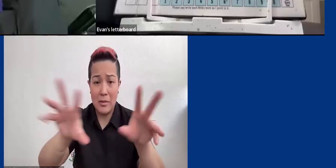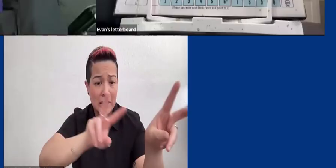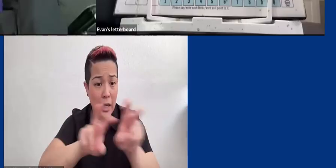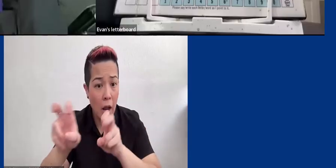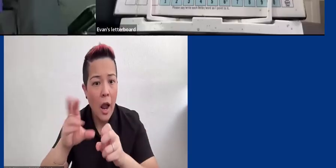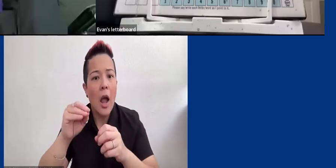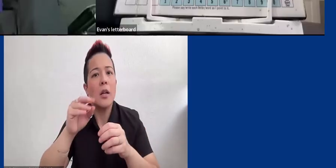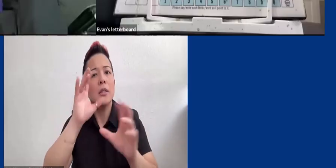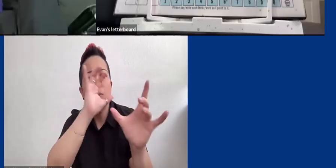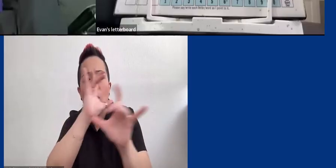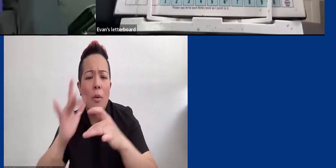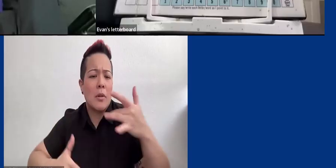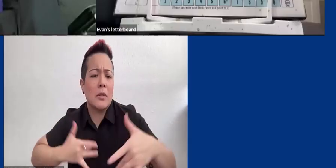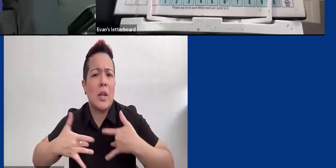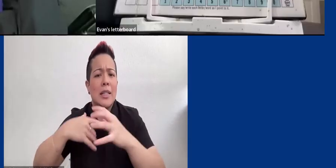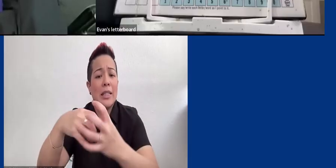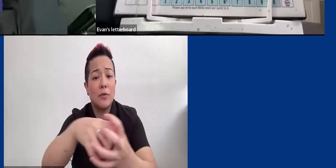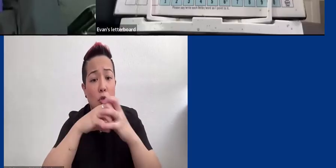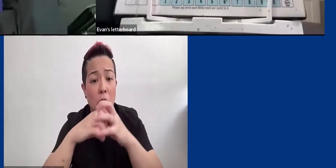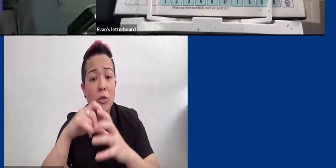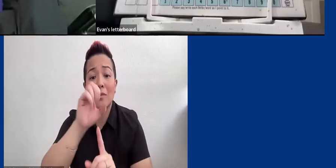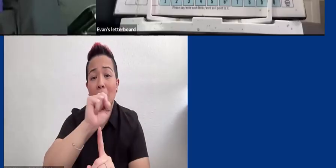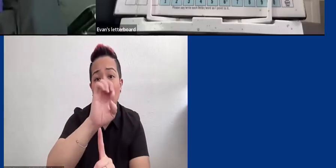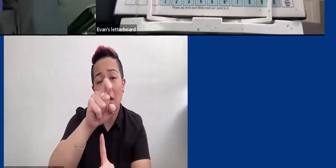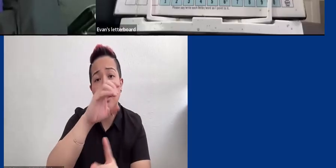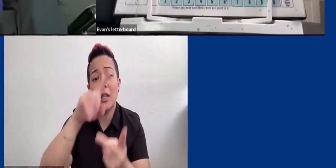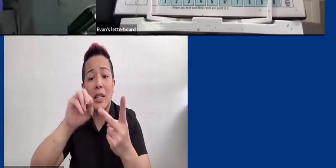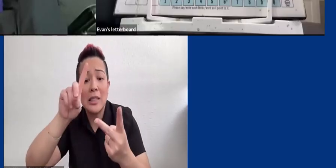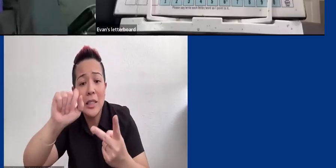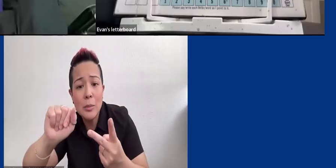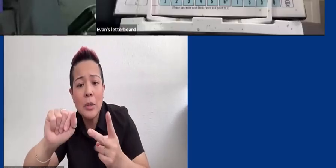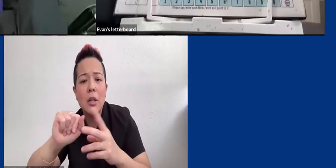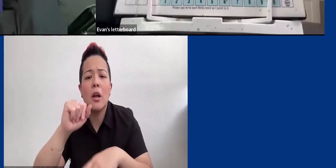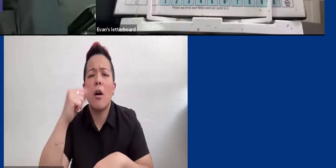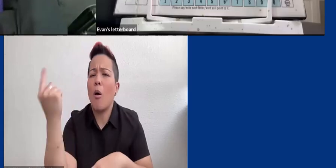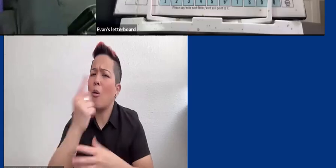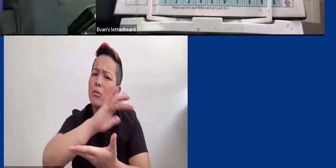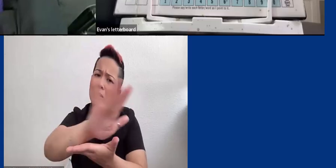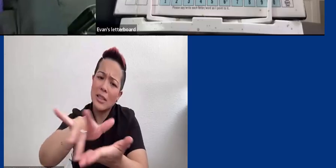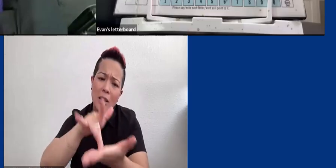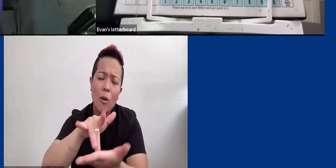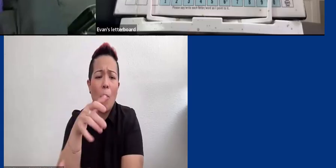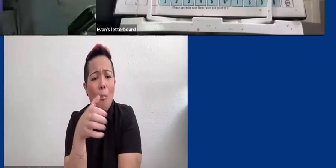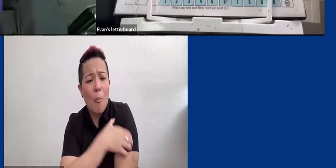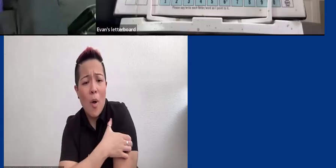sex and disability, always centered on a powerful, authentic, first-person perspective.